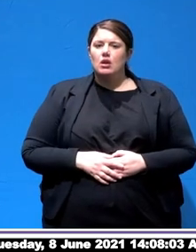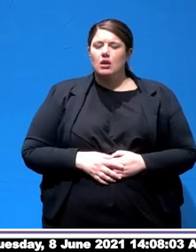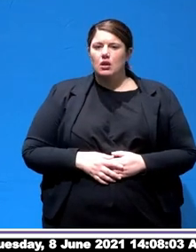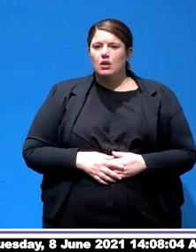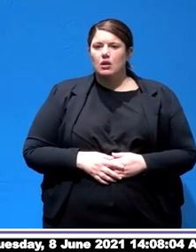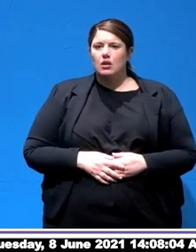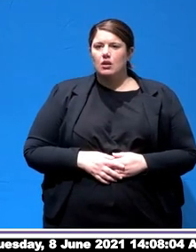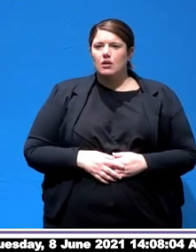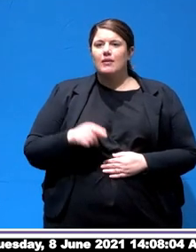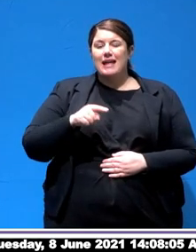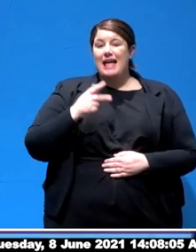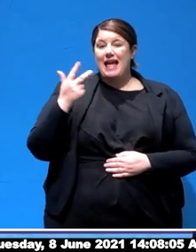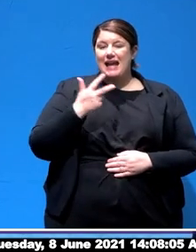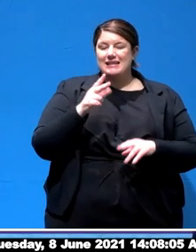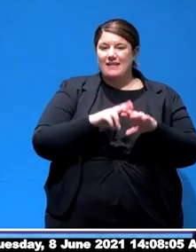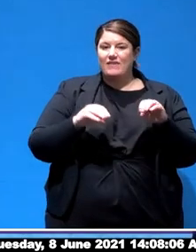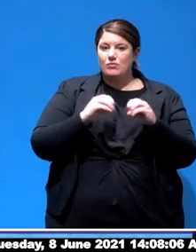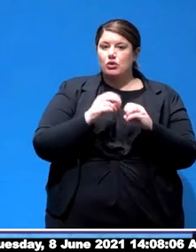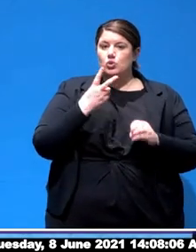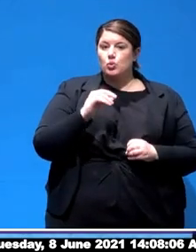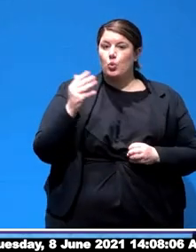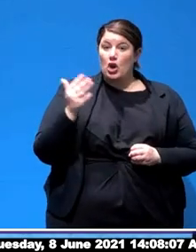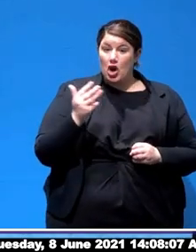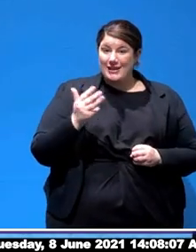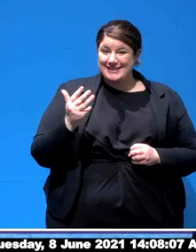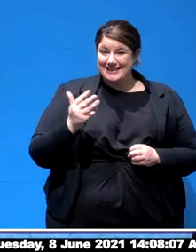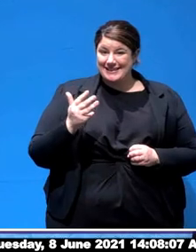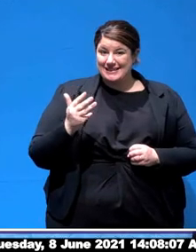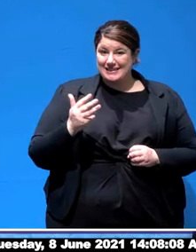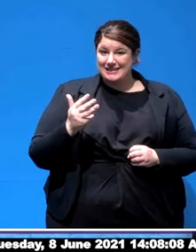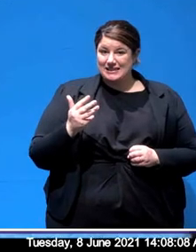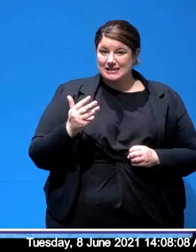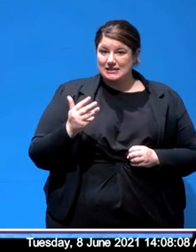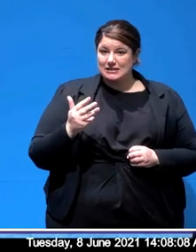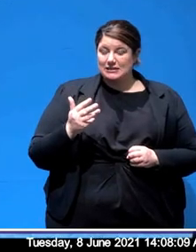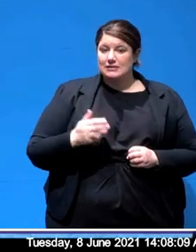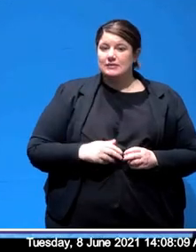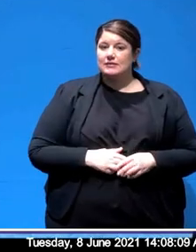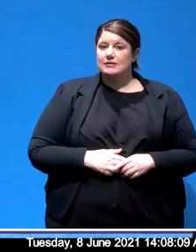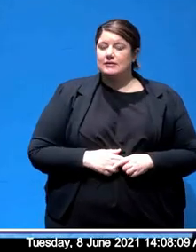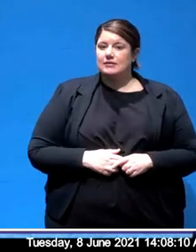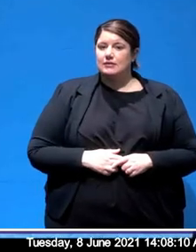This is 18 February 2019. I would be grateful for your clarification about this.